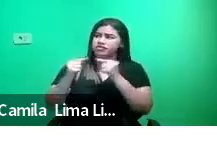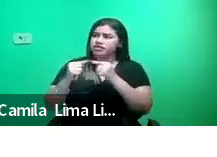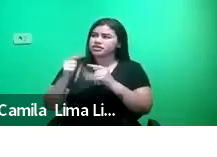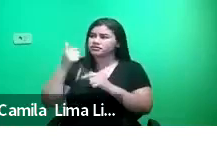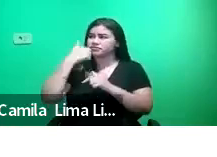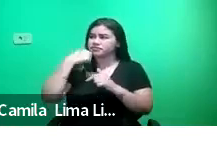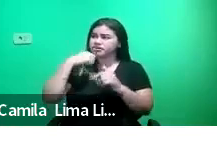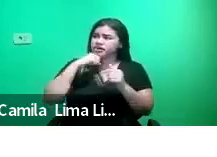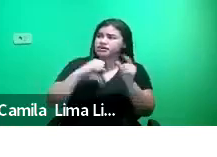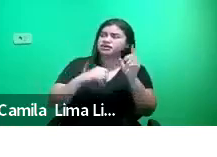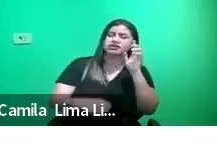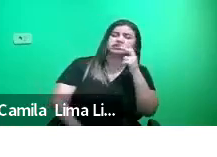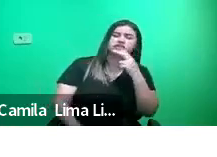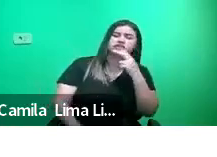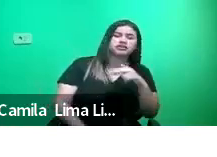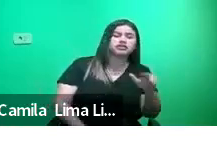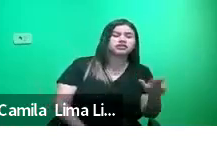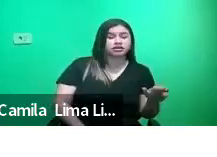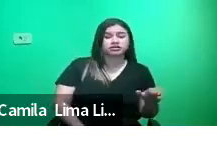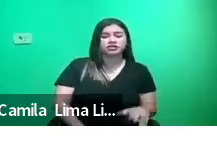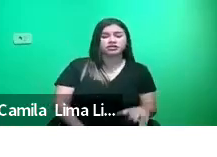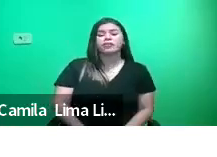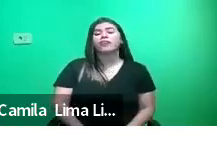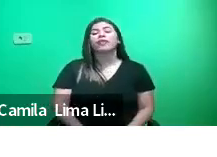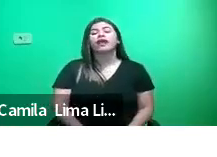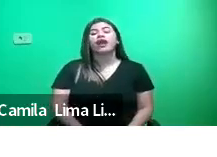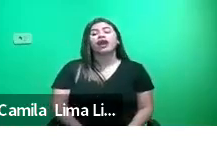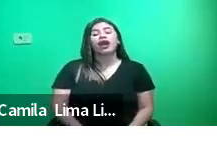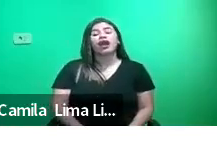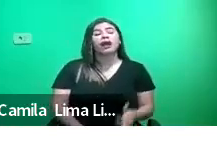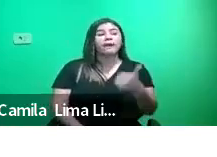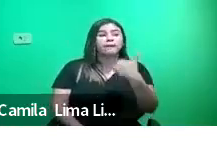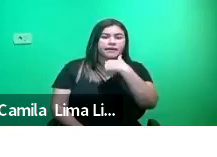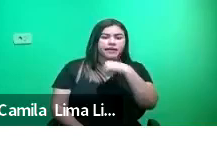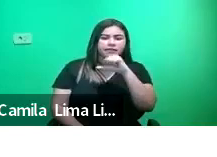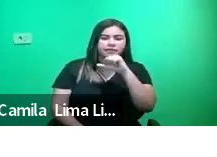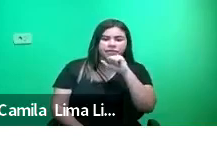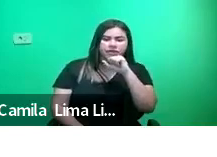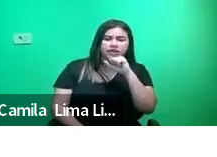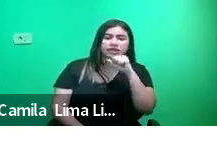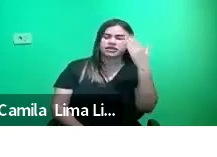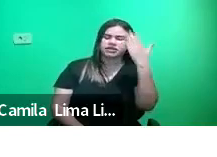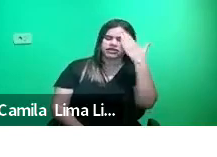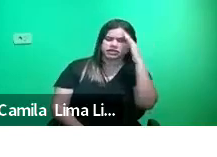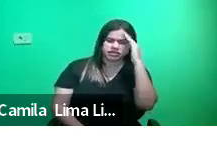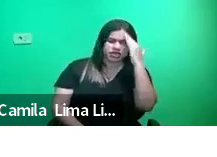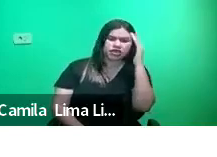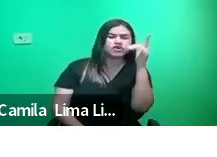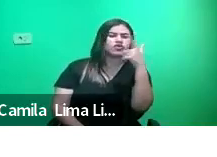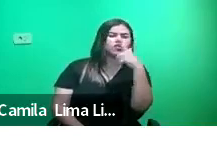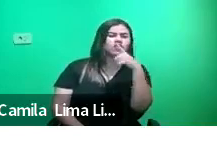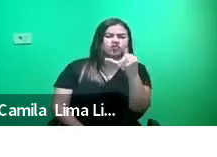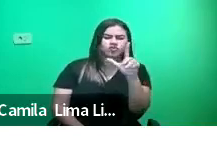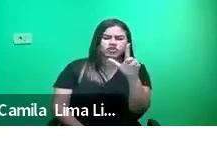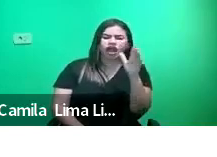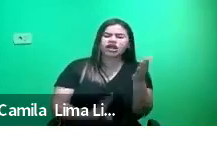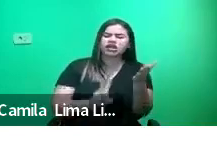the the mother is able the mother is able to understand, interpret, makes sense understand, interprets, make sense of what the child